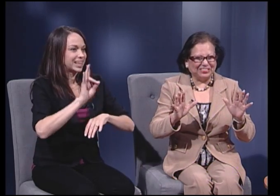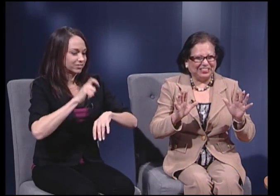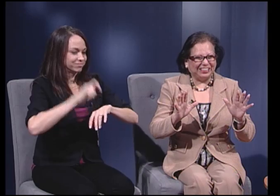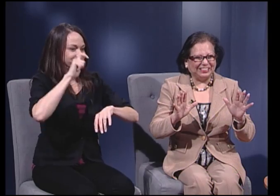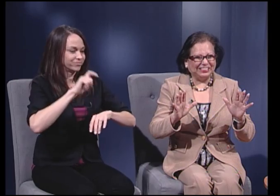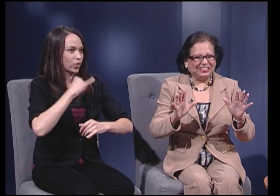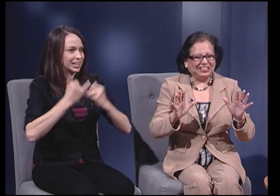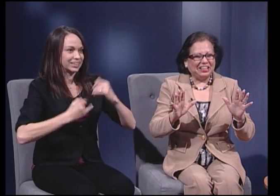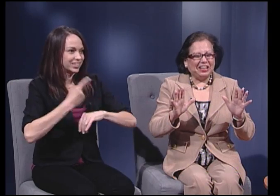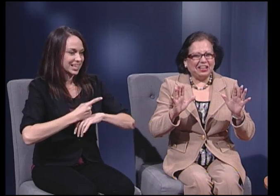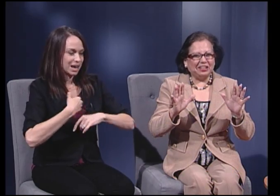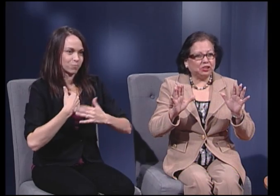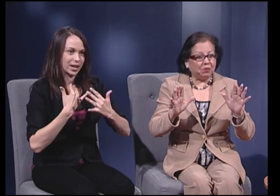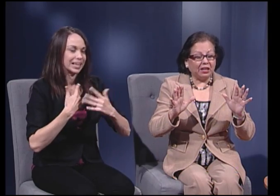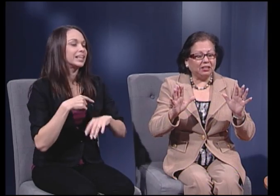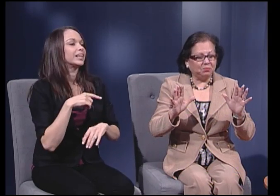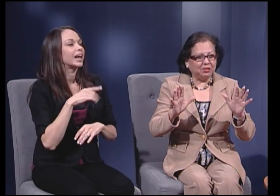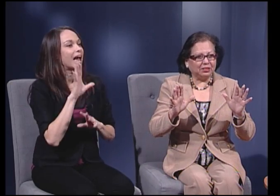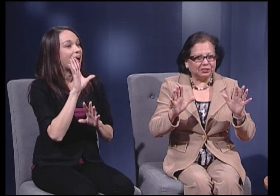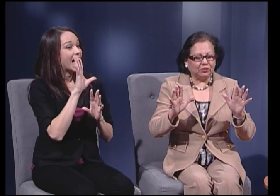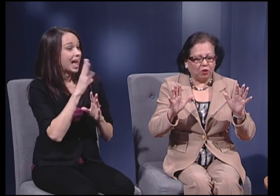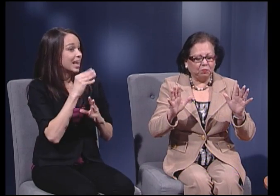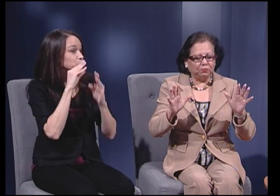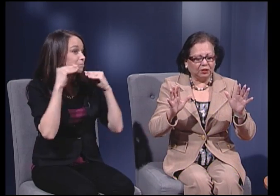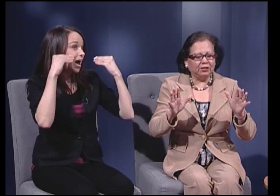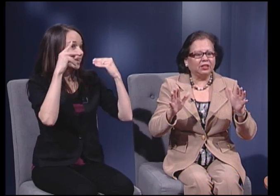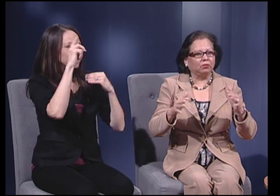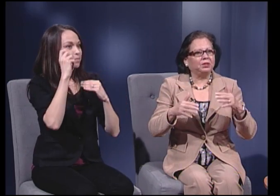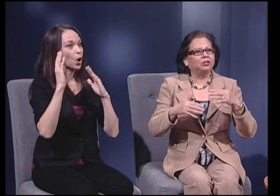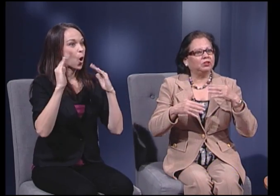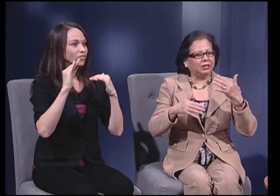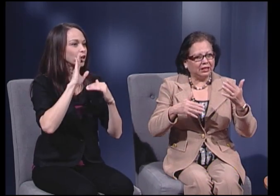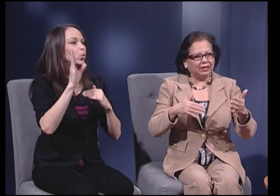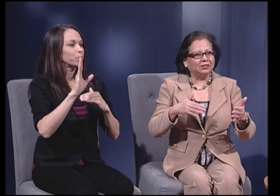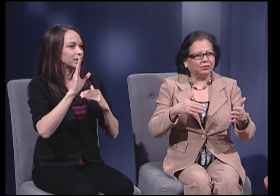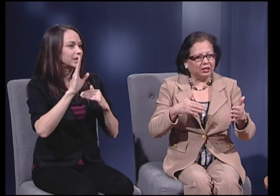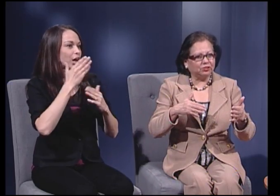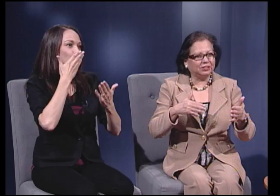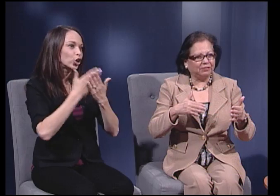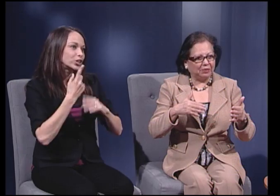of the day and smiling because hopefully, it'll be a good day like the other elections have been